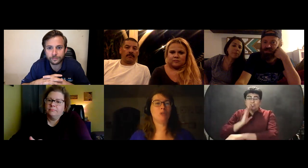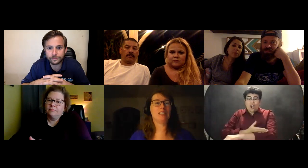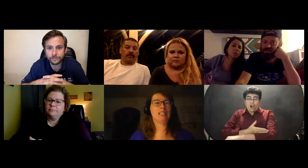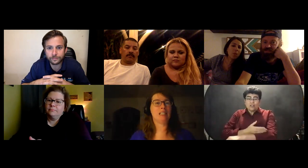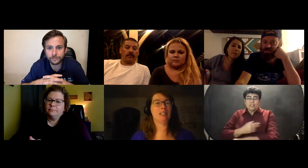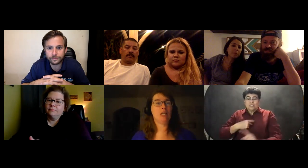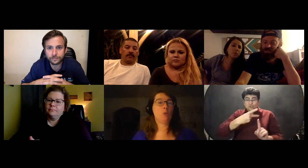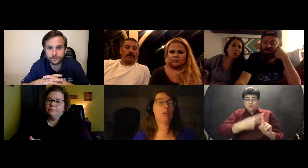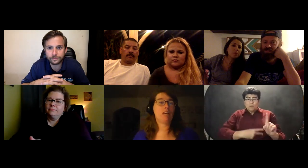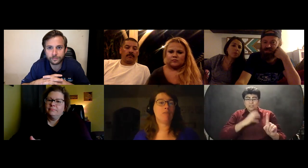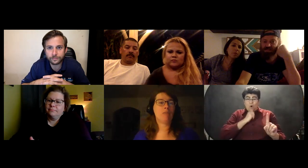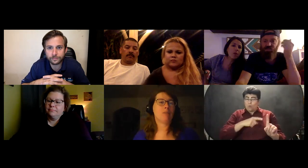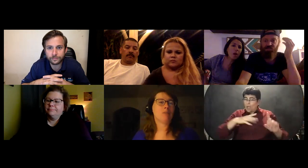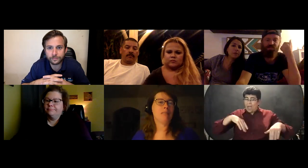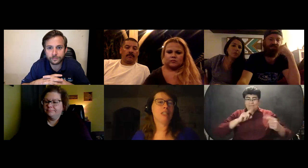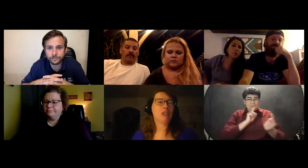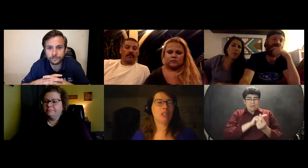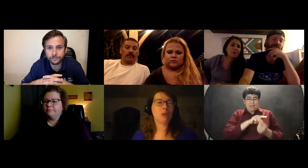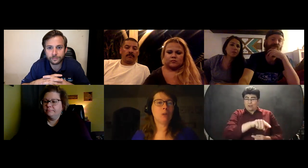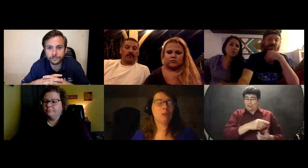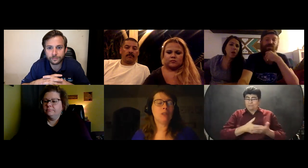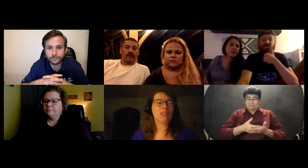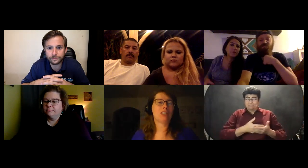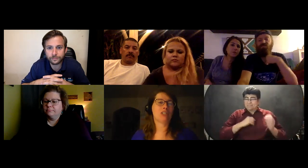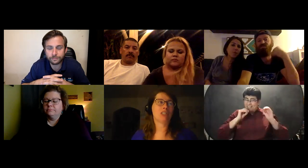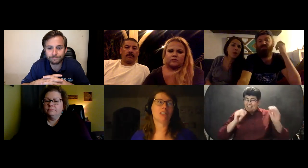and we haven't been able to meet her or